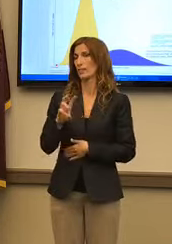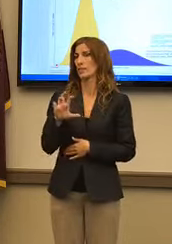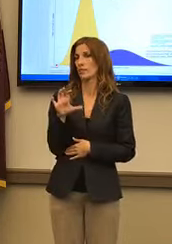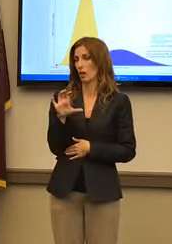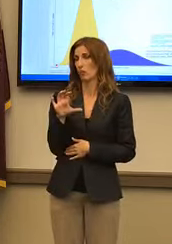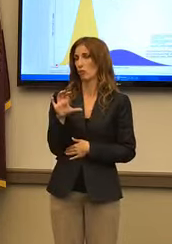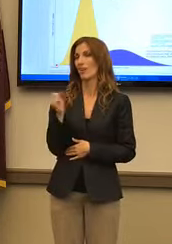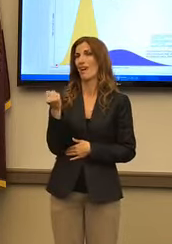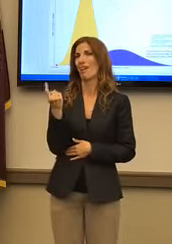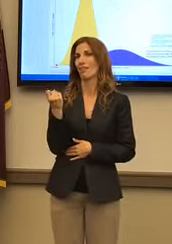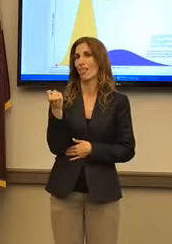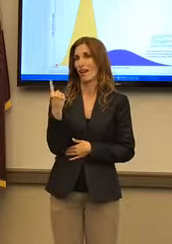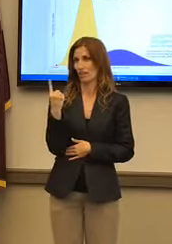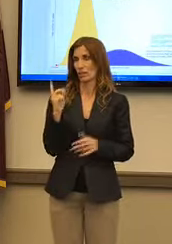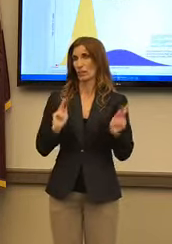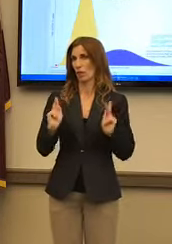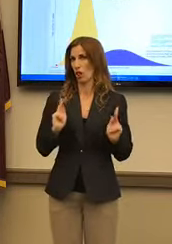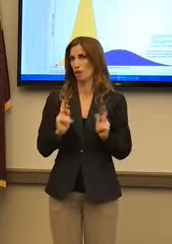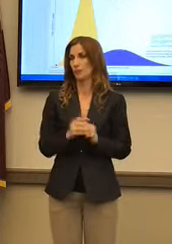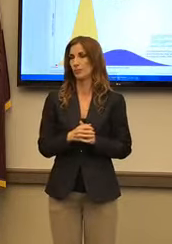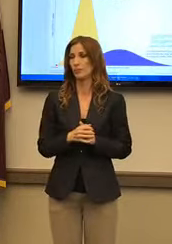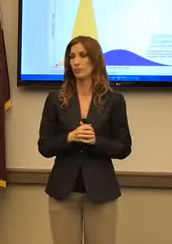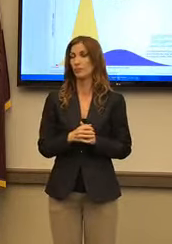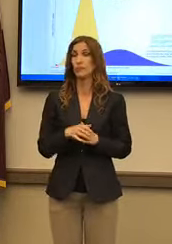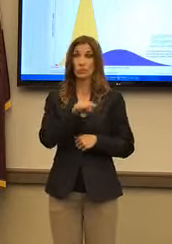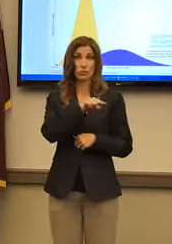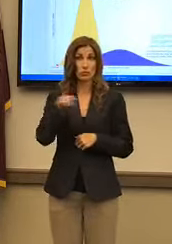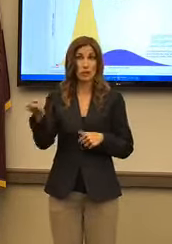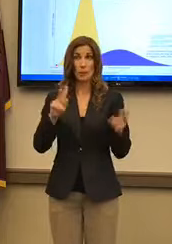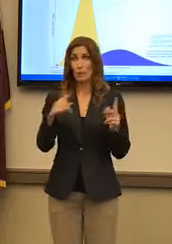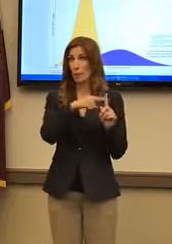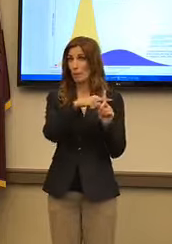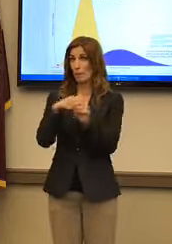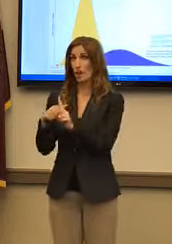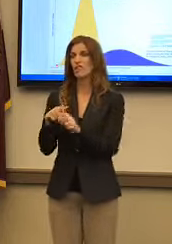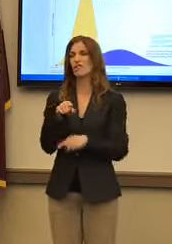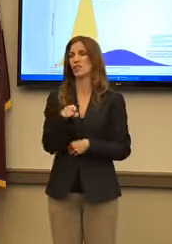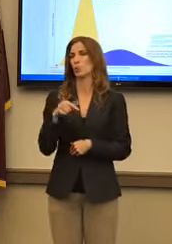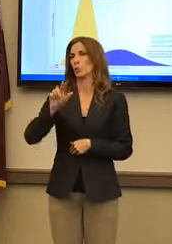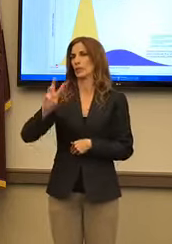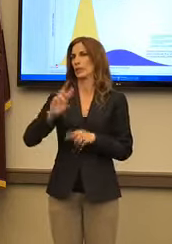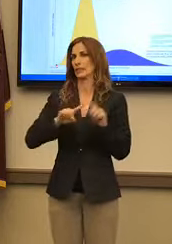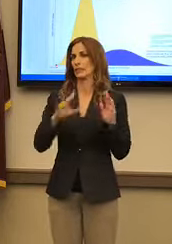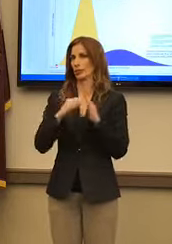cases these positive individuals are from 26 municipalities